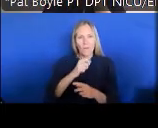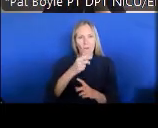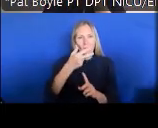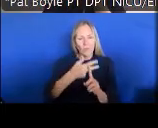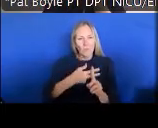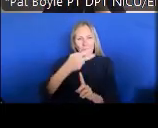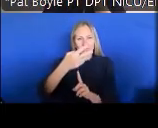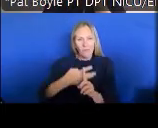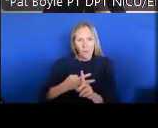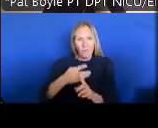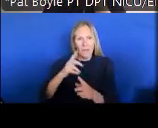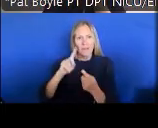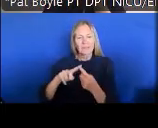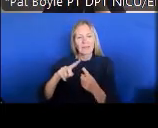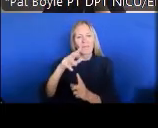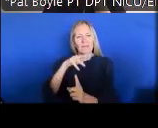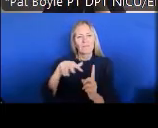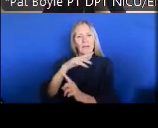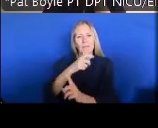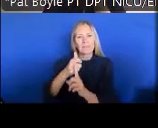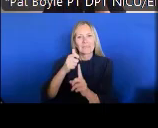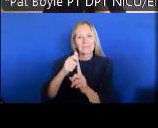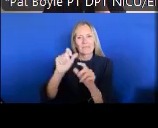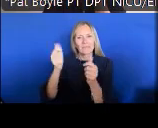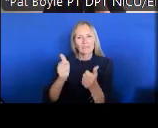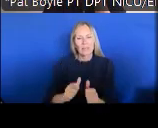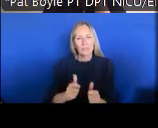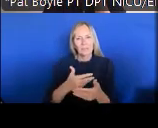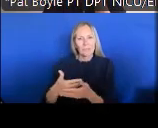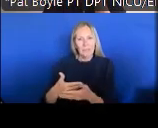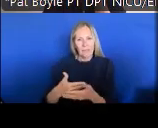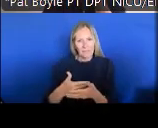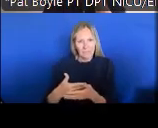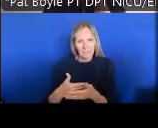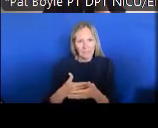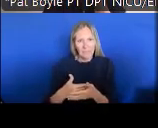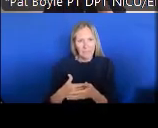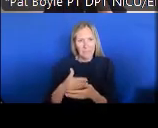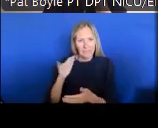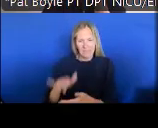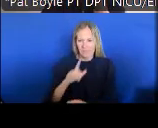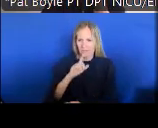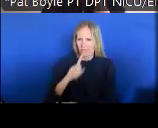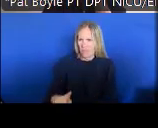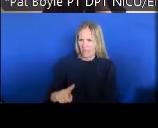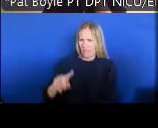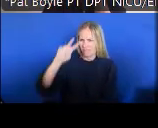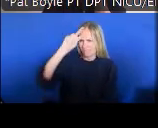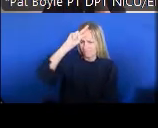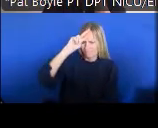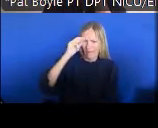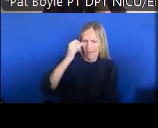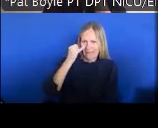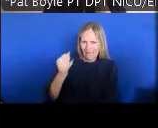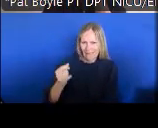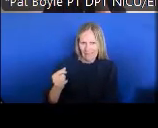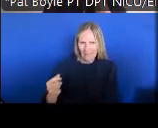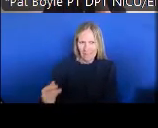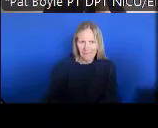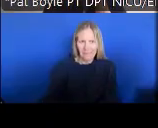environment. Where did we get such a stupid idea? I began to